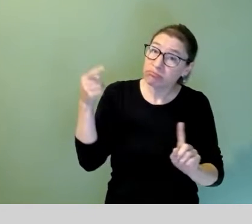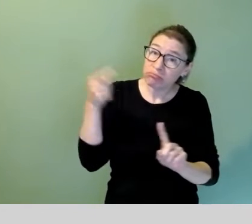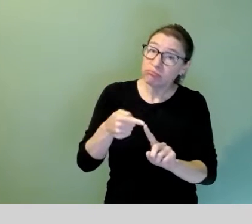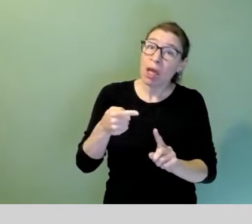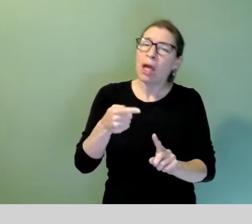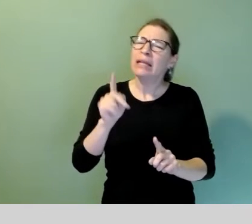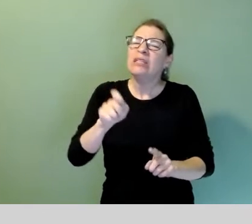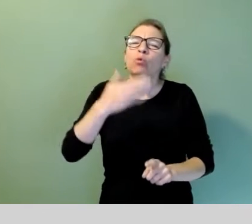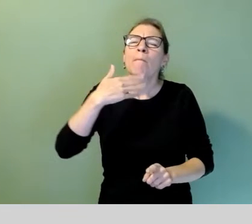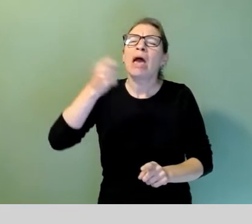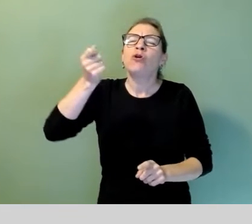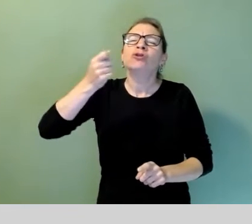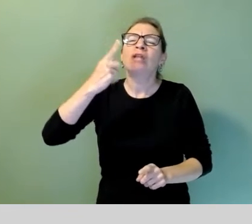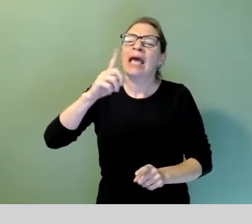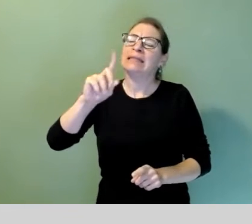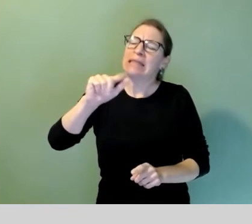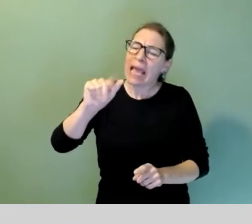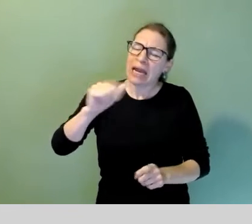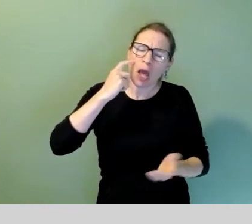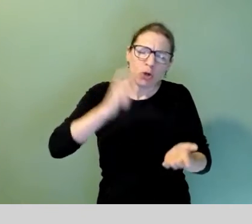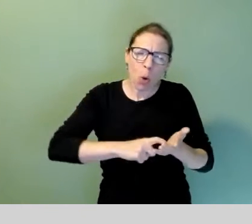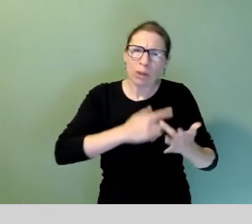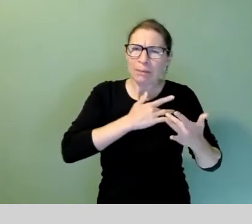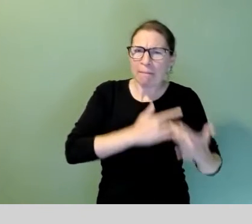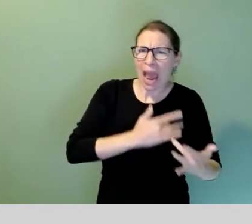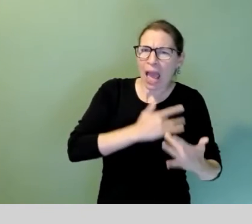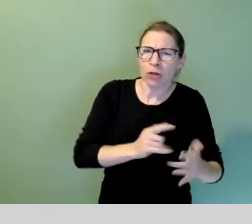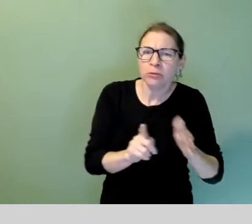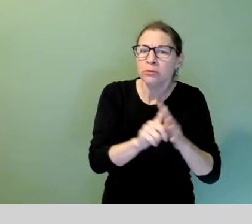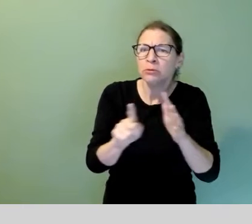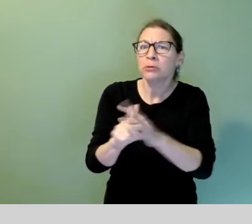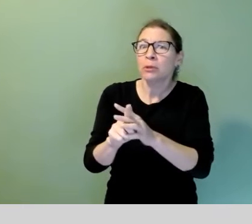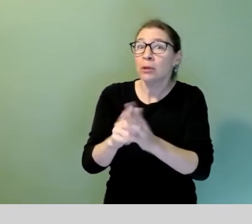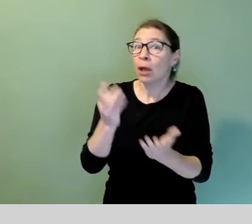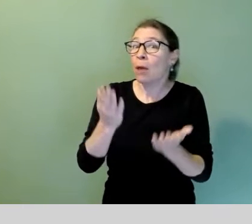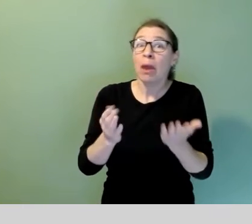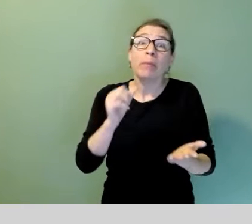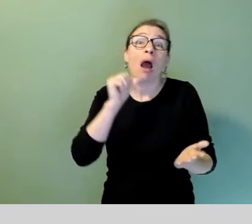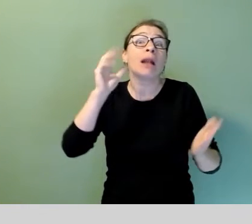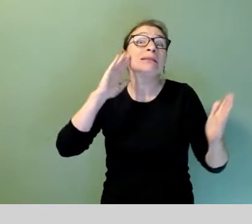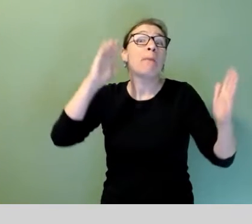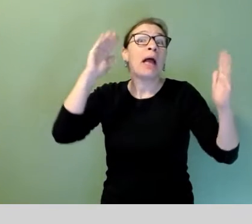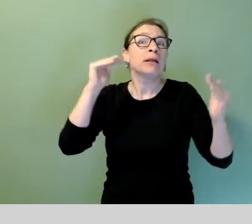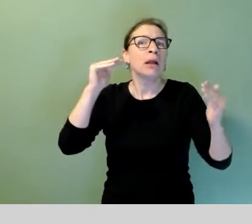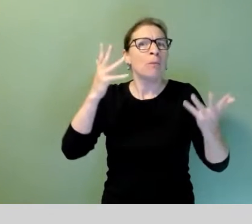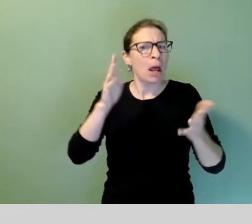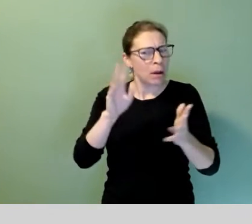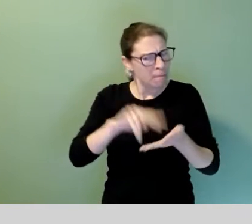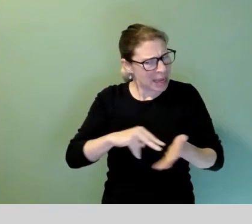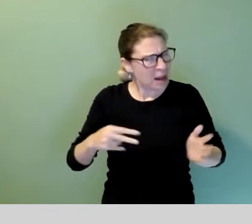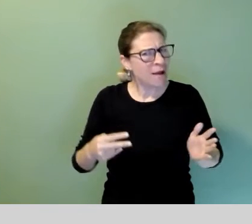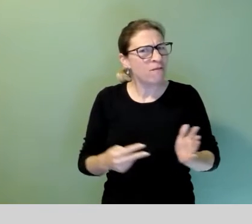and highlight unusual or unexpected patterns in our data, which can be meaningful and can give us information